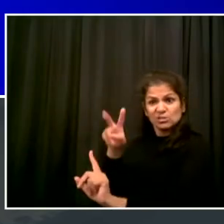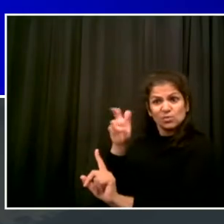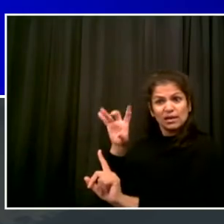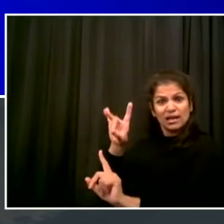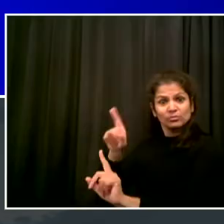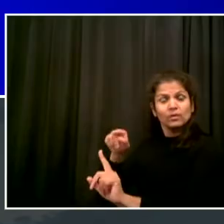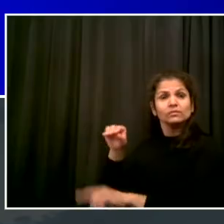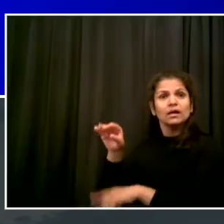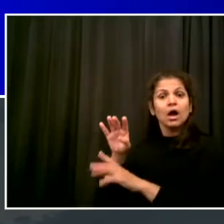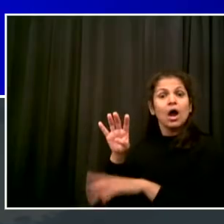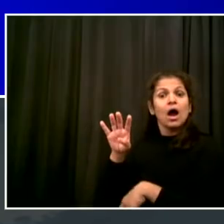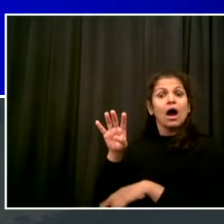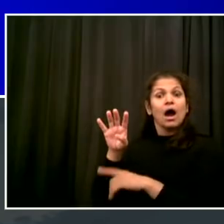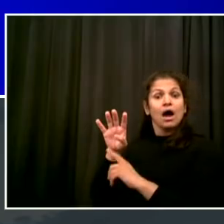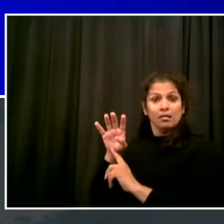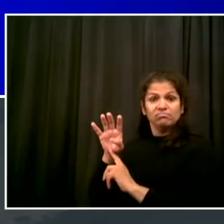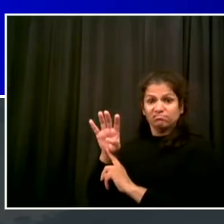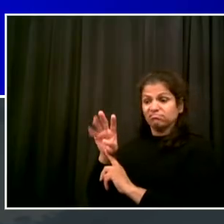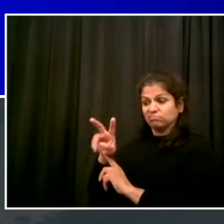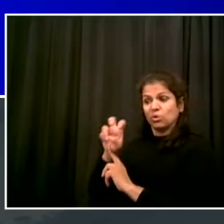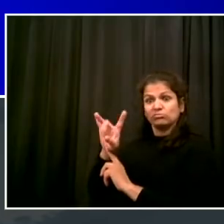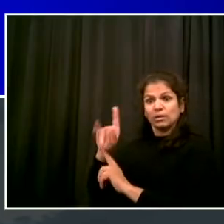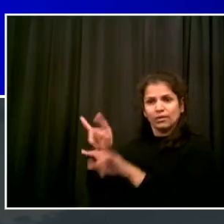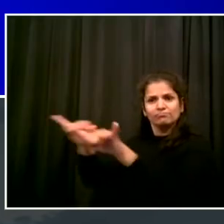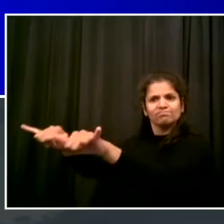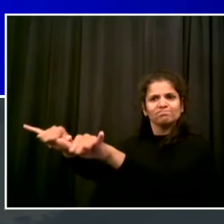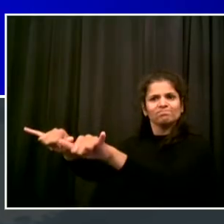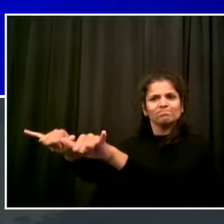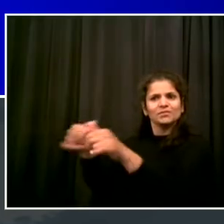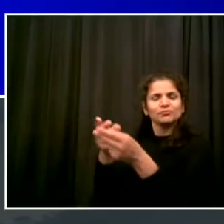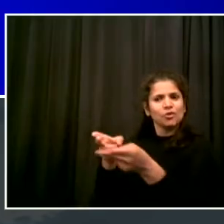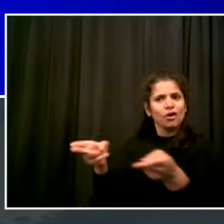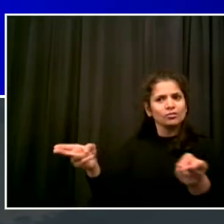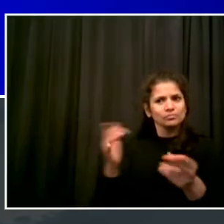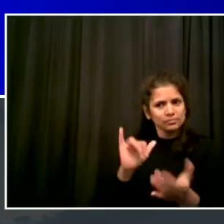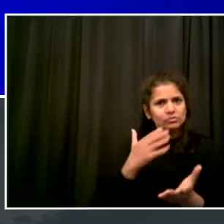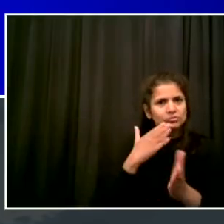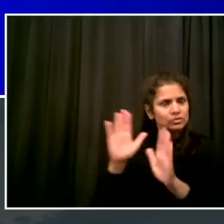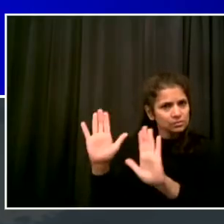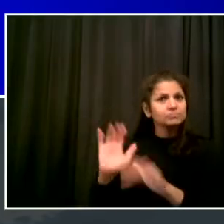ALL OF US HE AV WORKED ON THESE